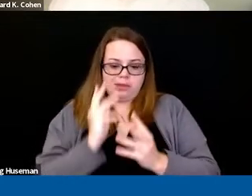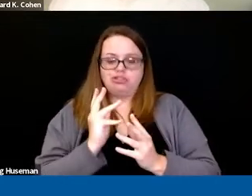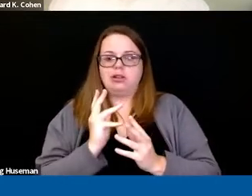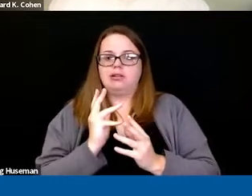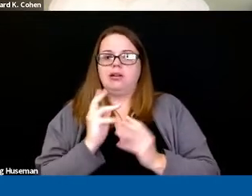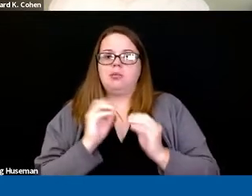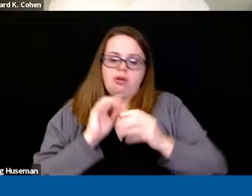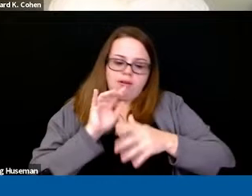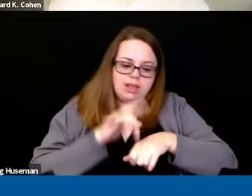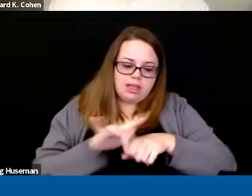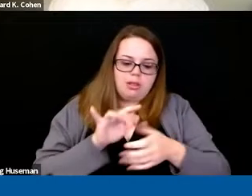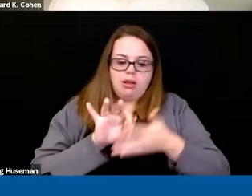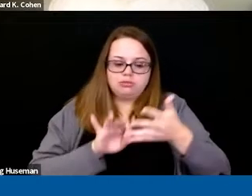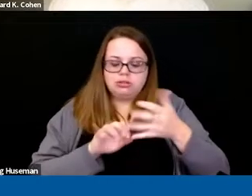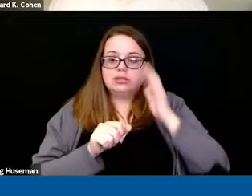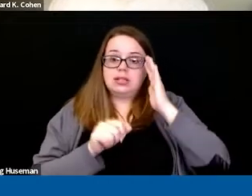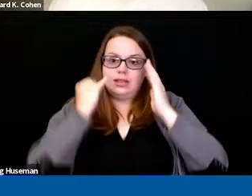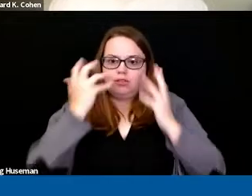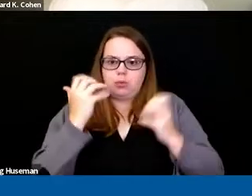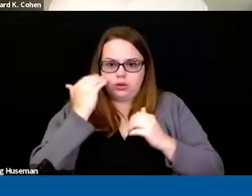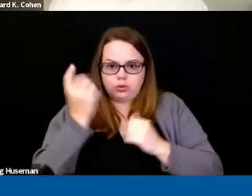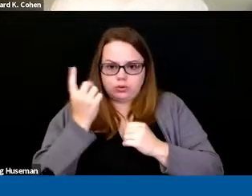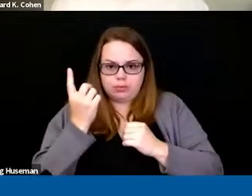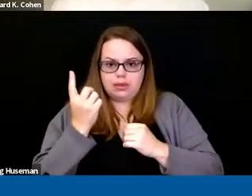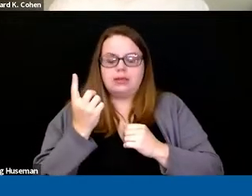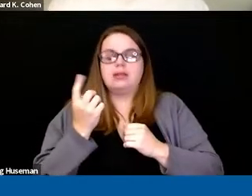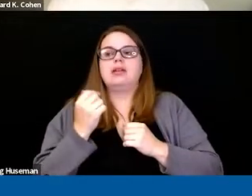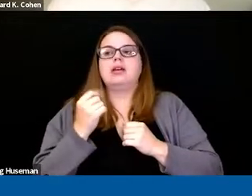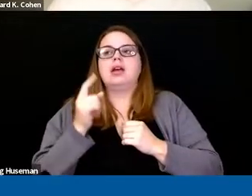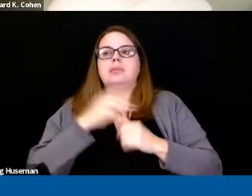If you want to know what something means, I urge you to come here to the official ARIA Standard first.